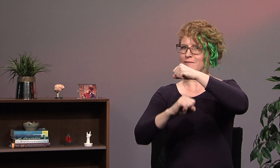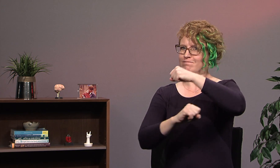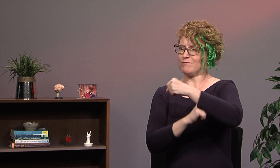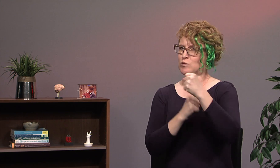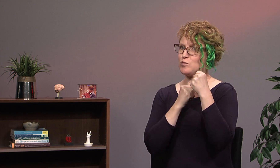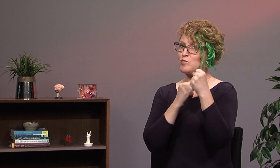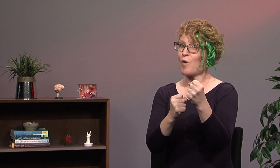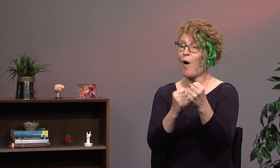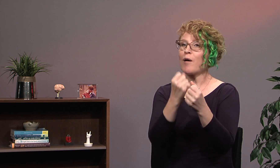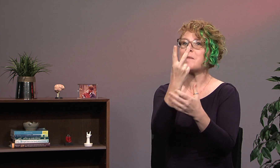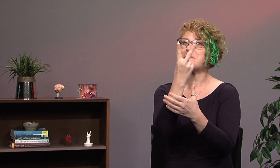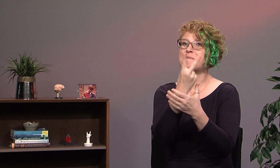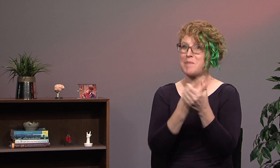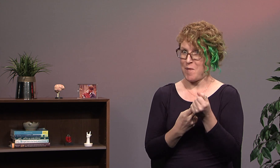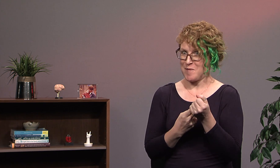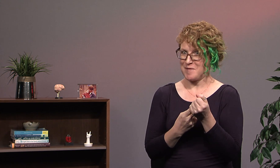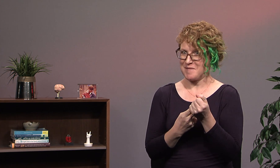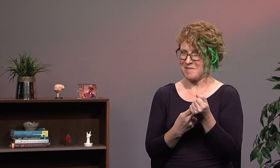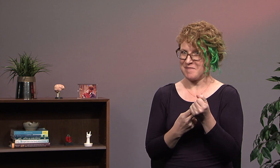giving children the strongest language foundation possible.